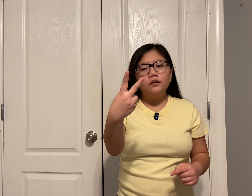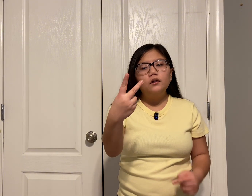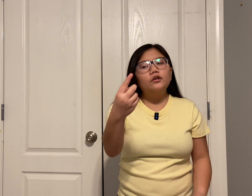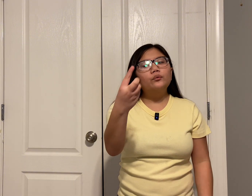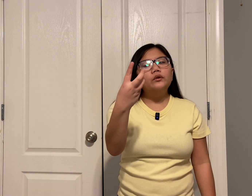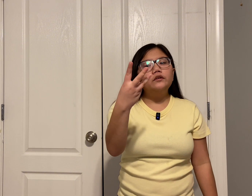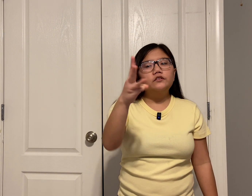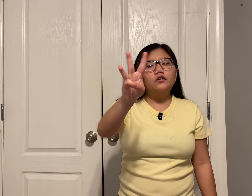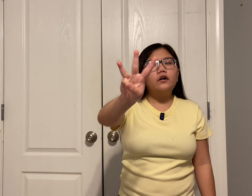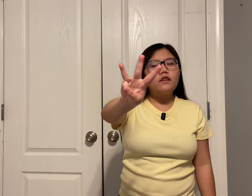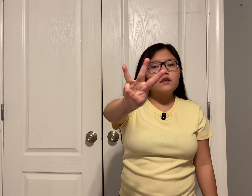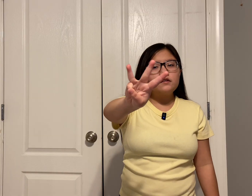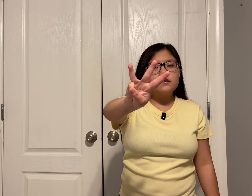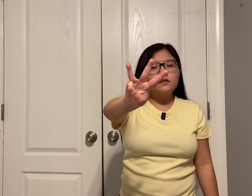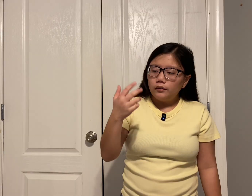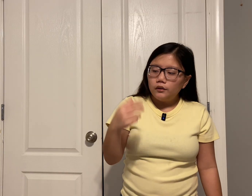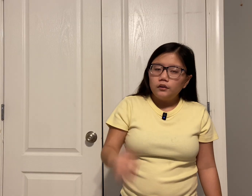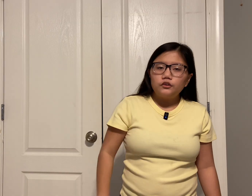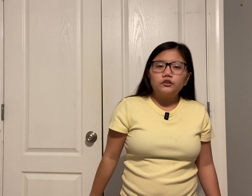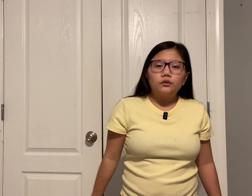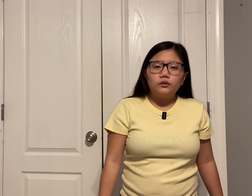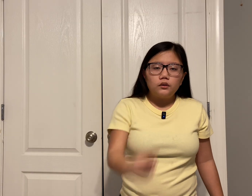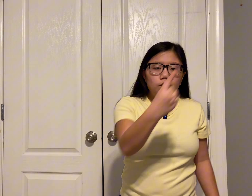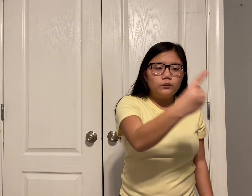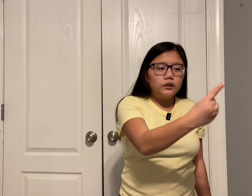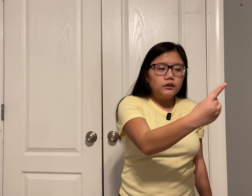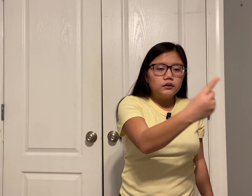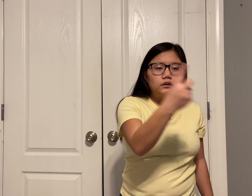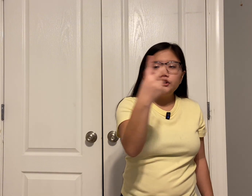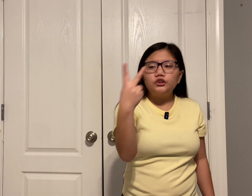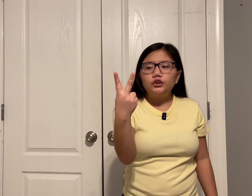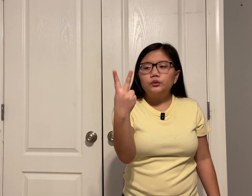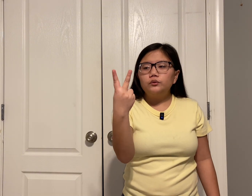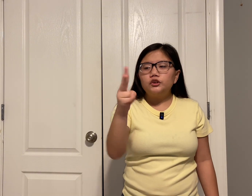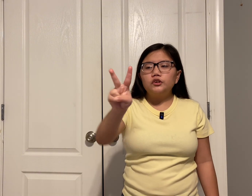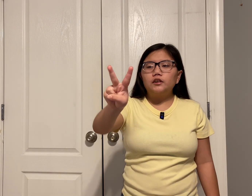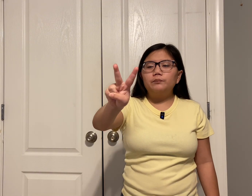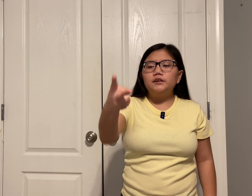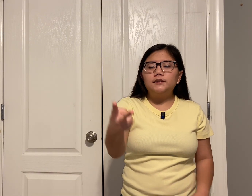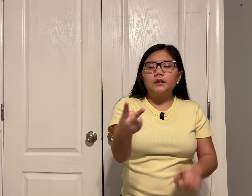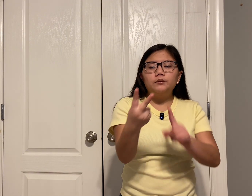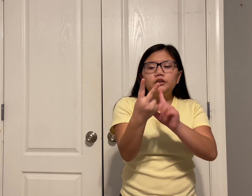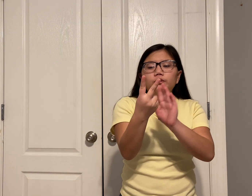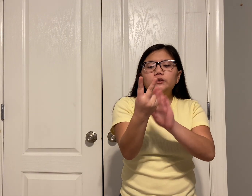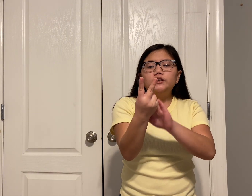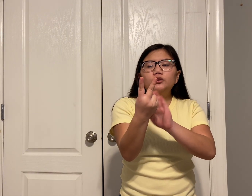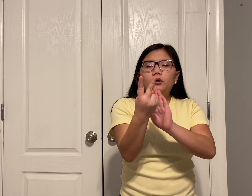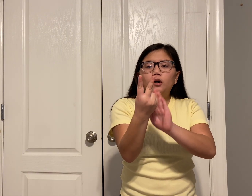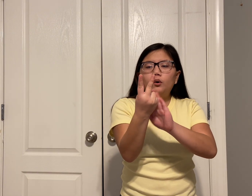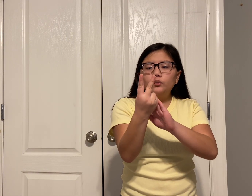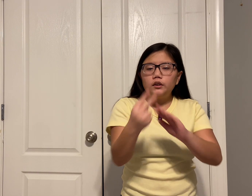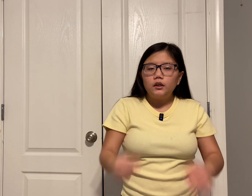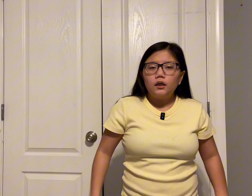Three is not this, so one two. Should look like a peace sign but you can see your palm only.